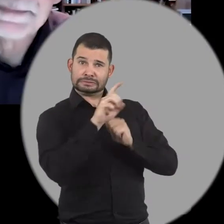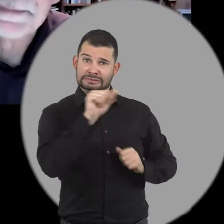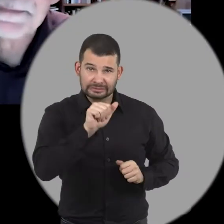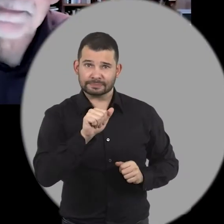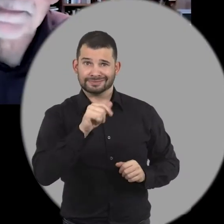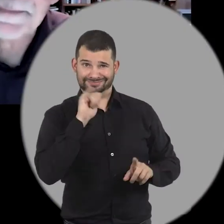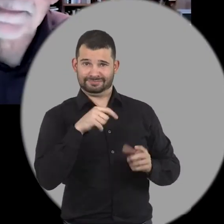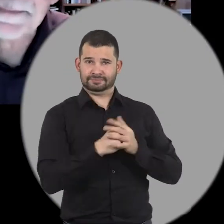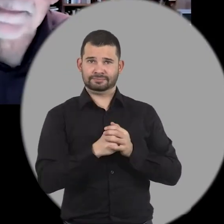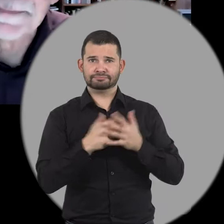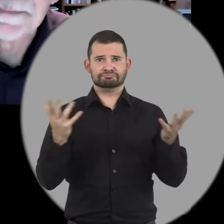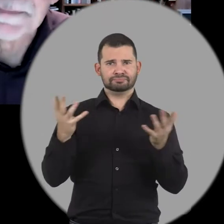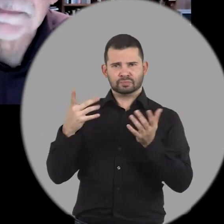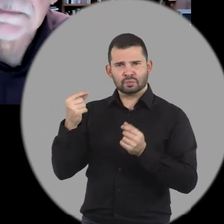What is the cultural power for people with disabilities?